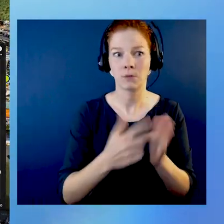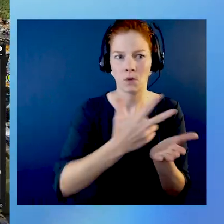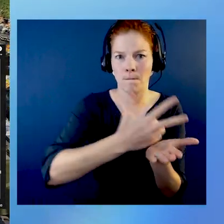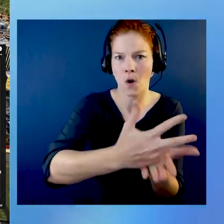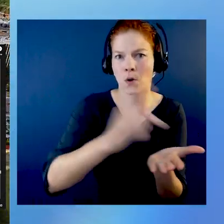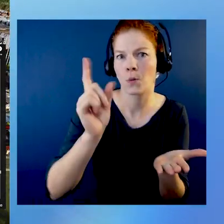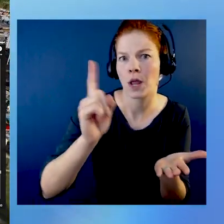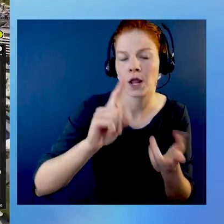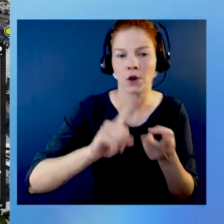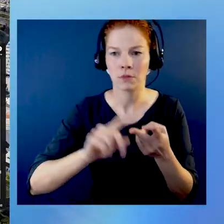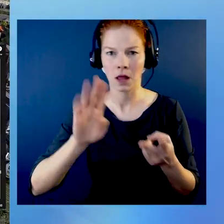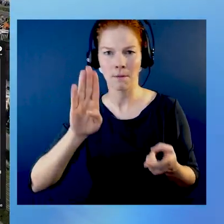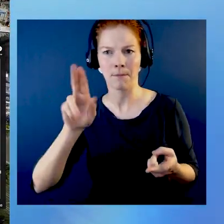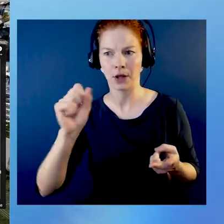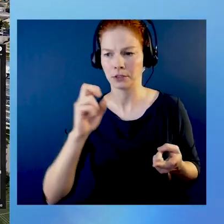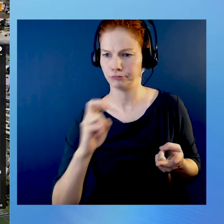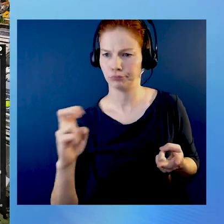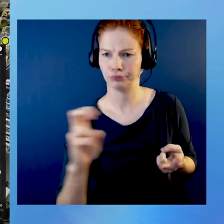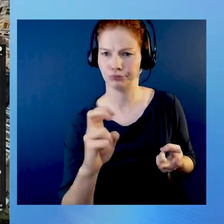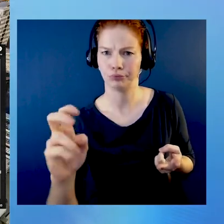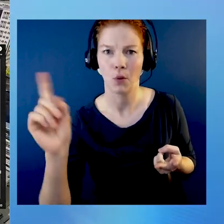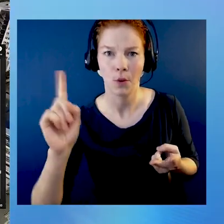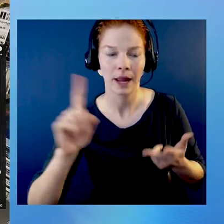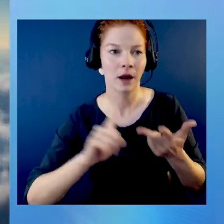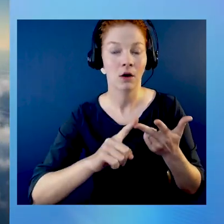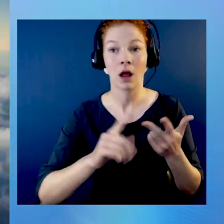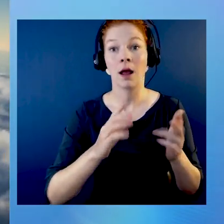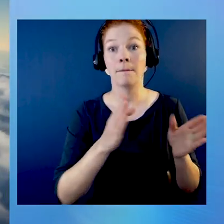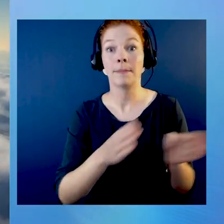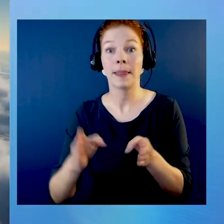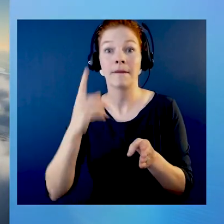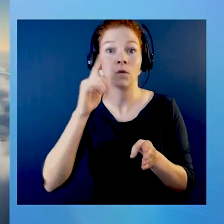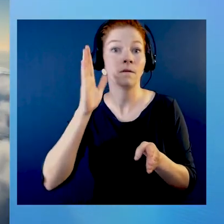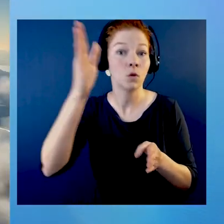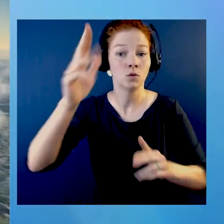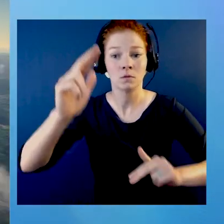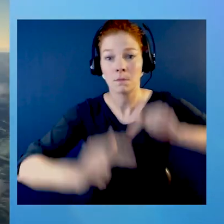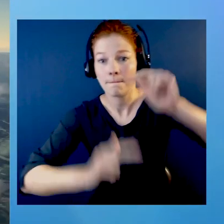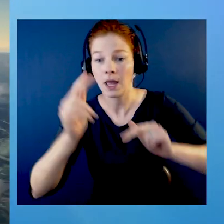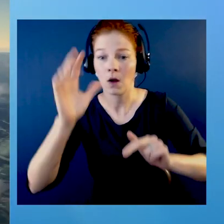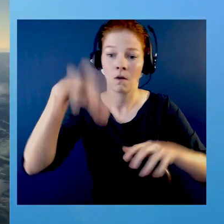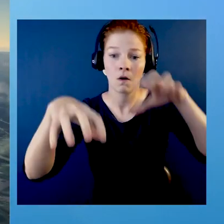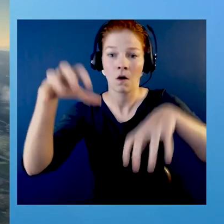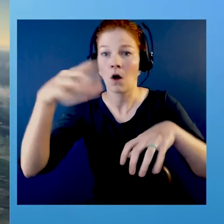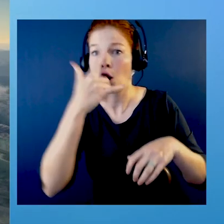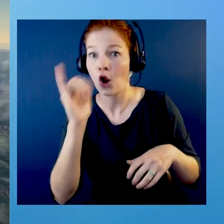bus routes or future developments of the city. This unique ability to